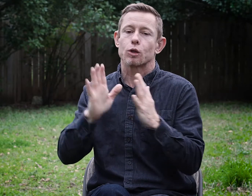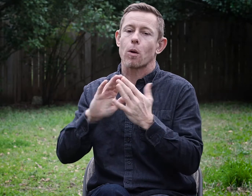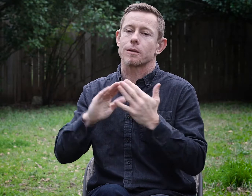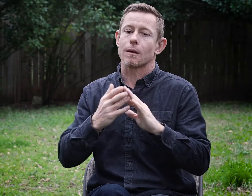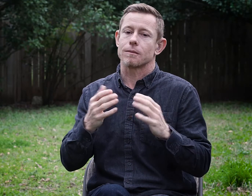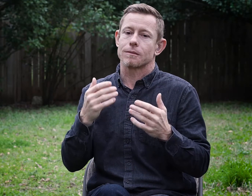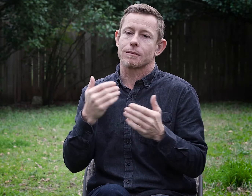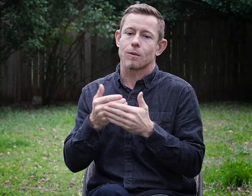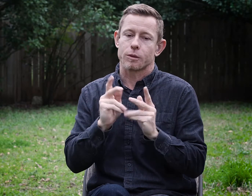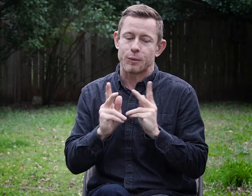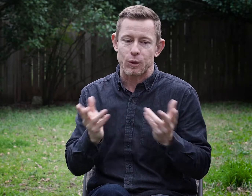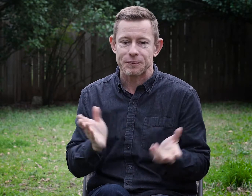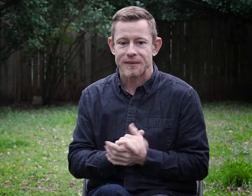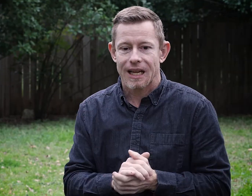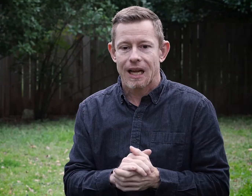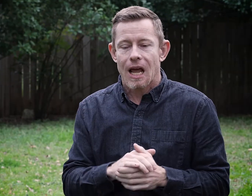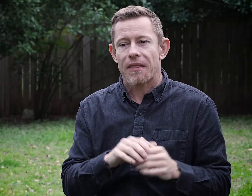I developed wonderful friendships in that small town.